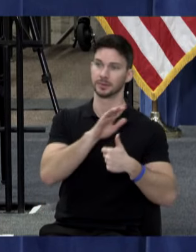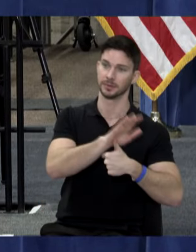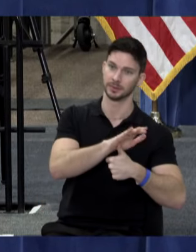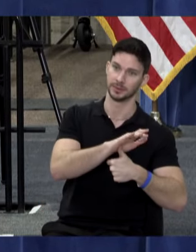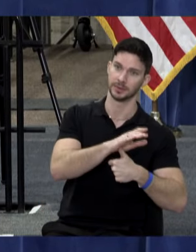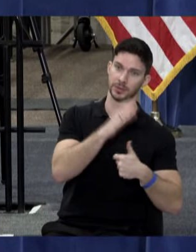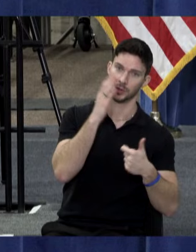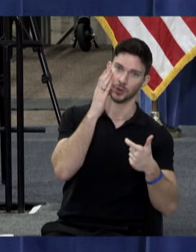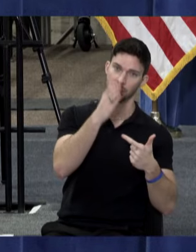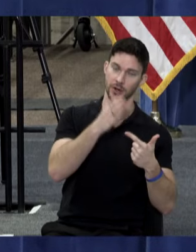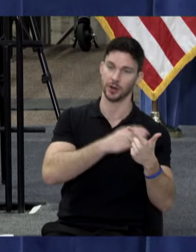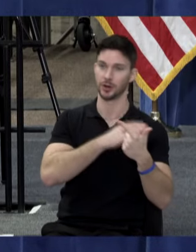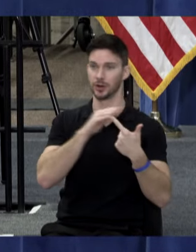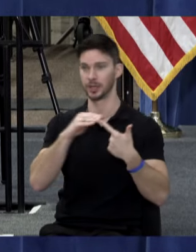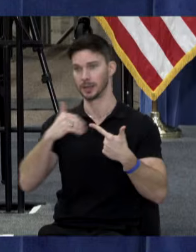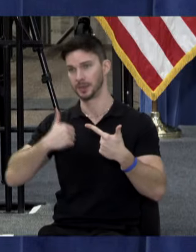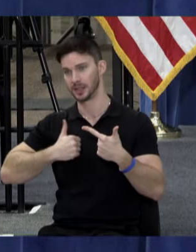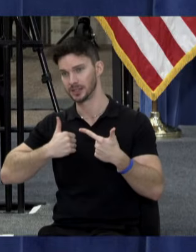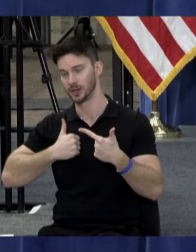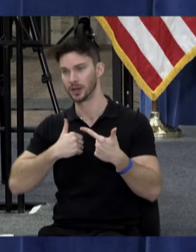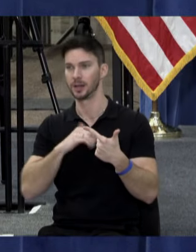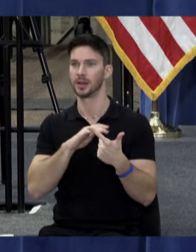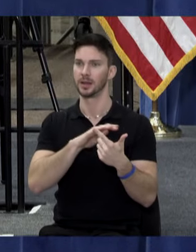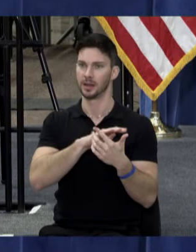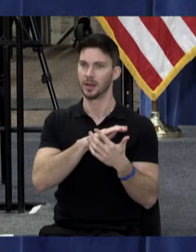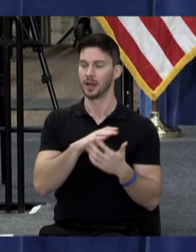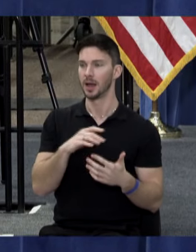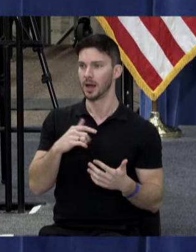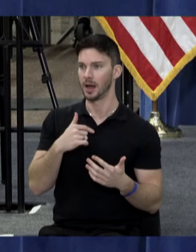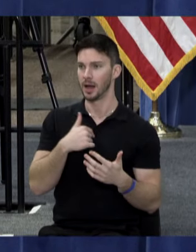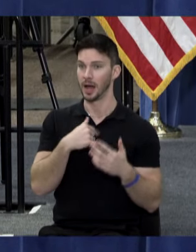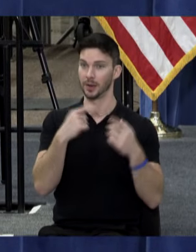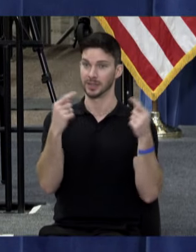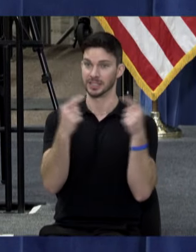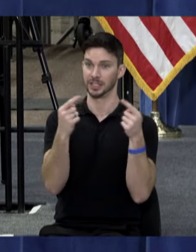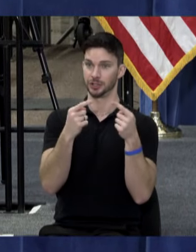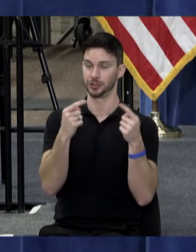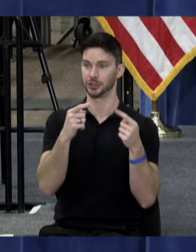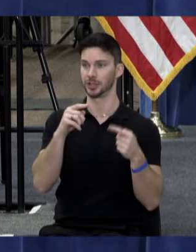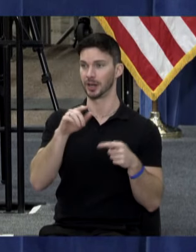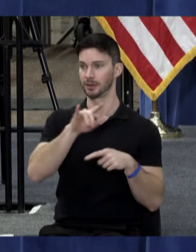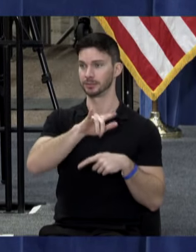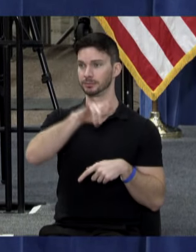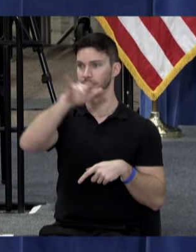the service. Because I was injured, when I was injured, I was medevacked back to my base, which